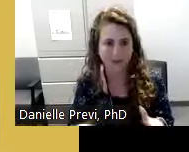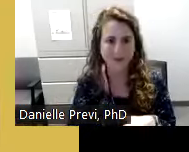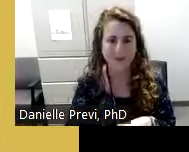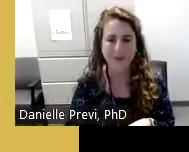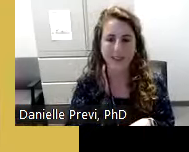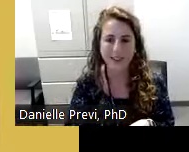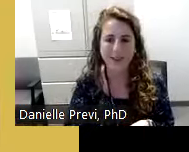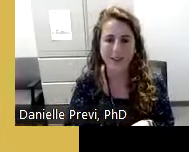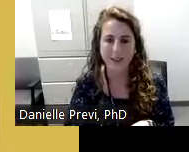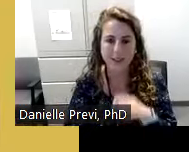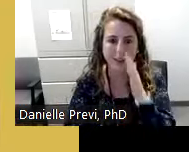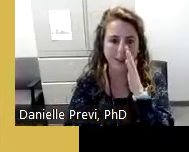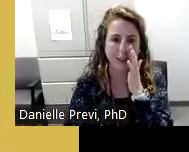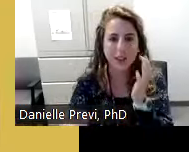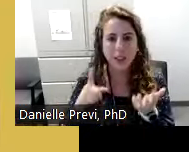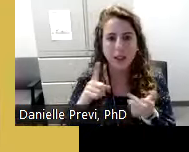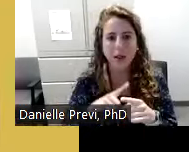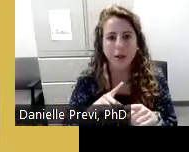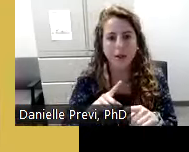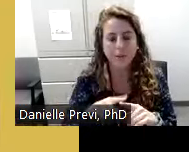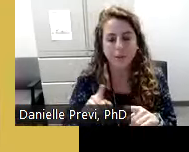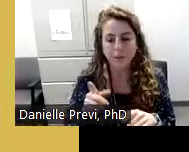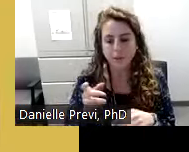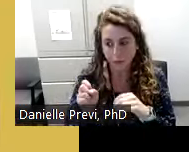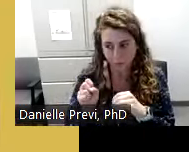with the modalities to use ASL/to not use ASL.